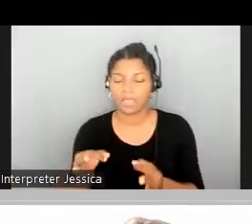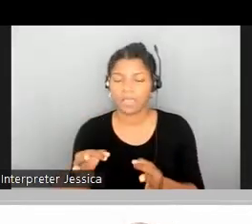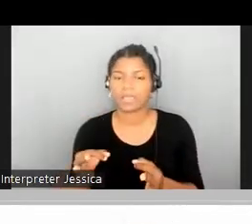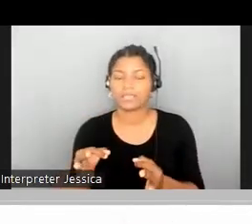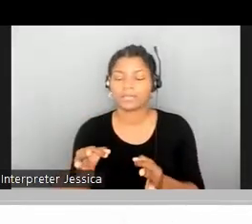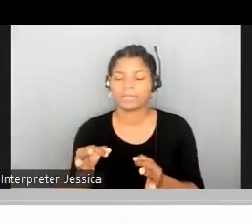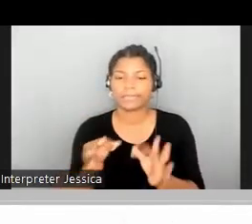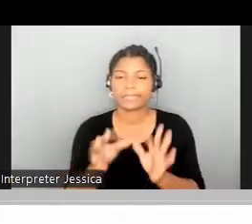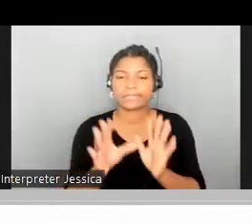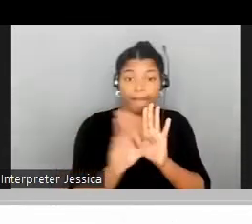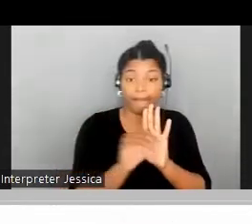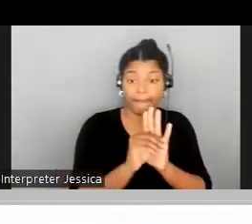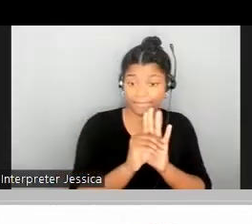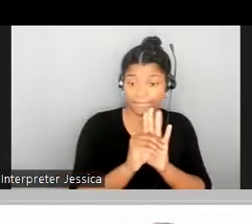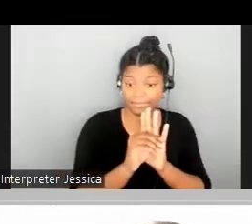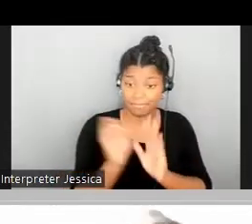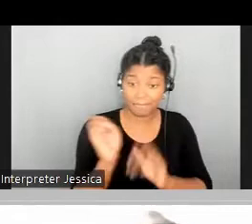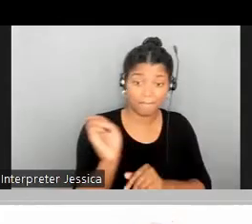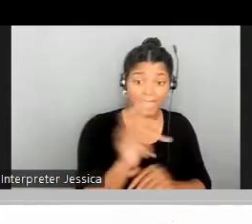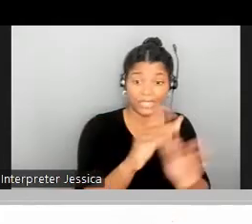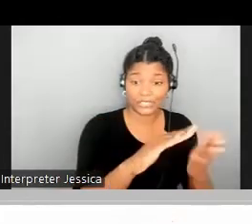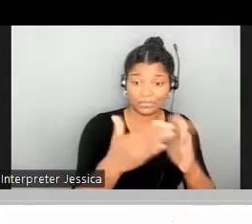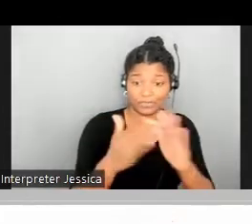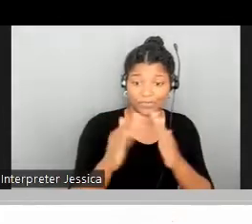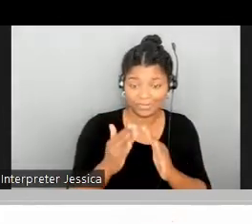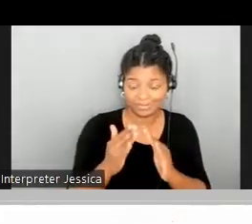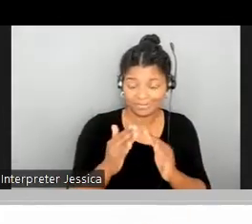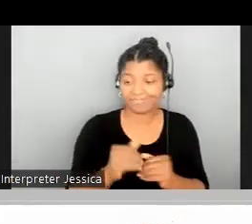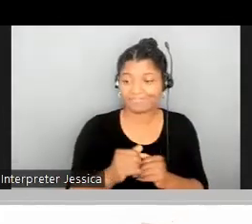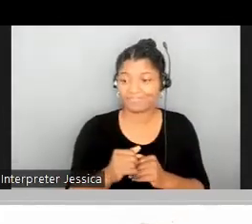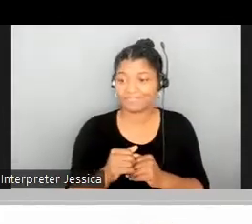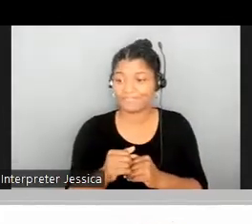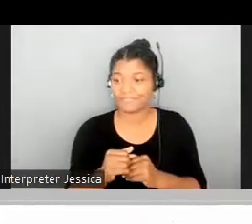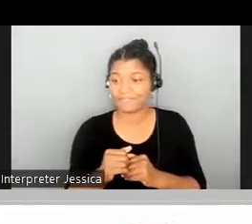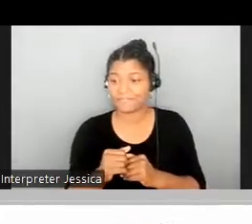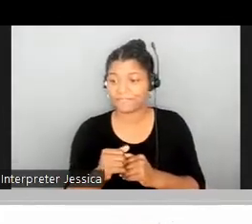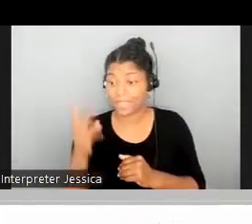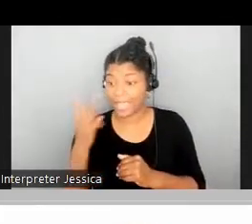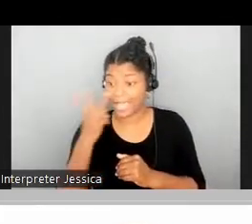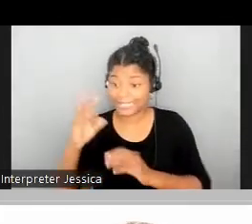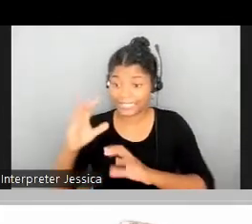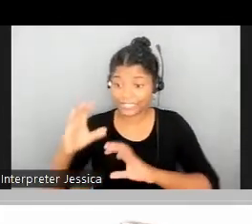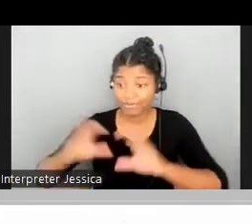to Community approach. I saw the chat (reads) “does our state have this and can we do it too?”